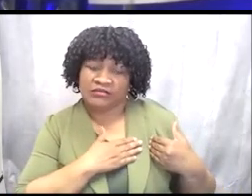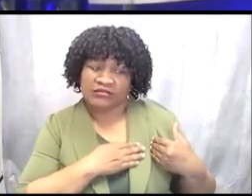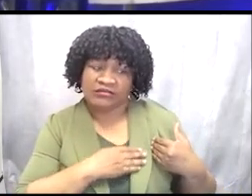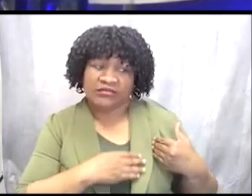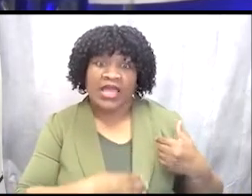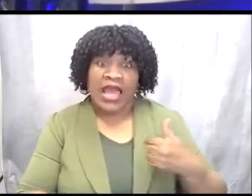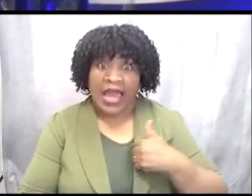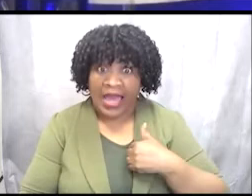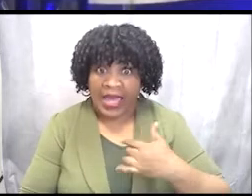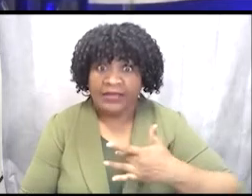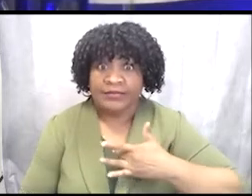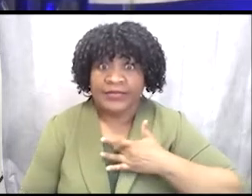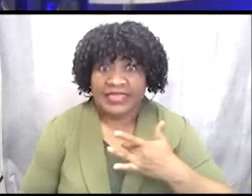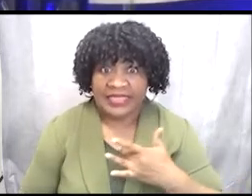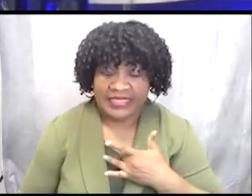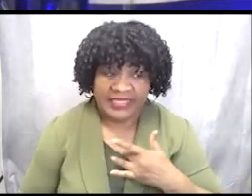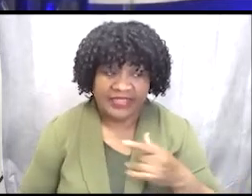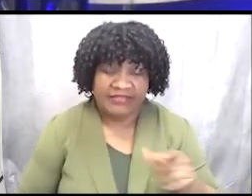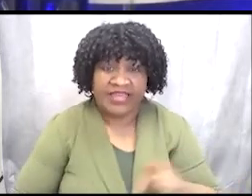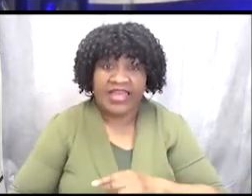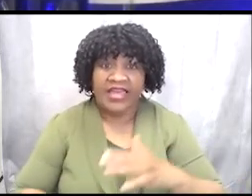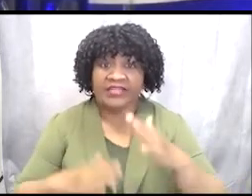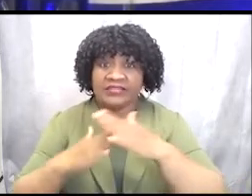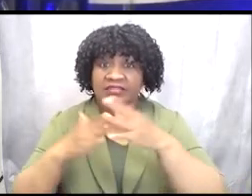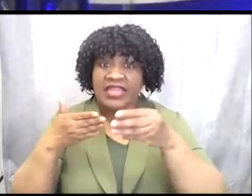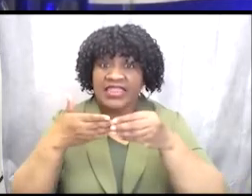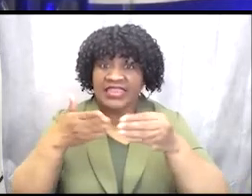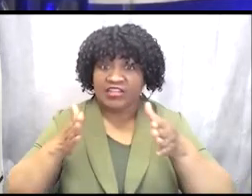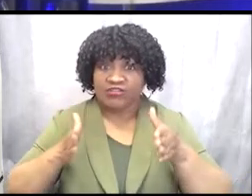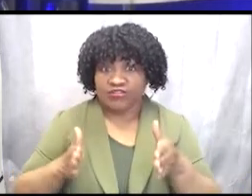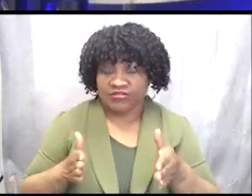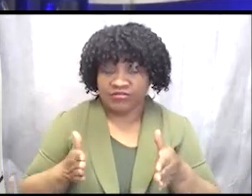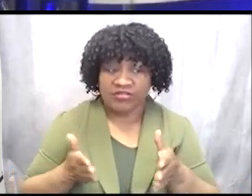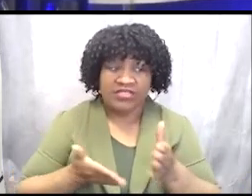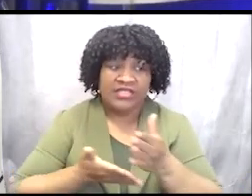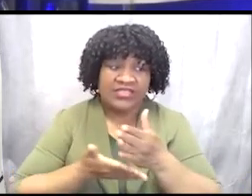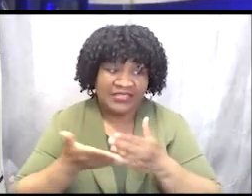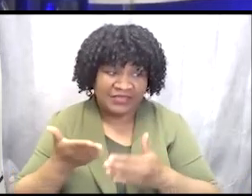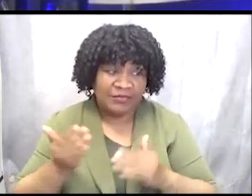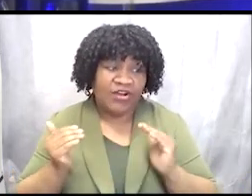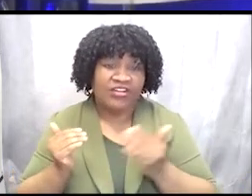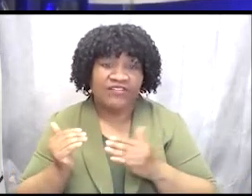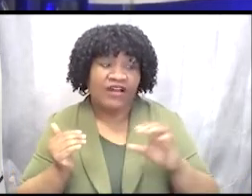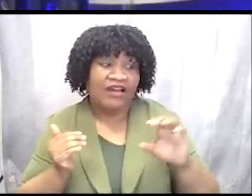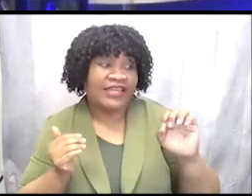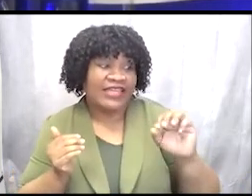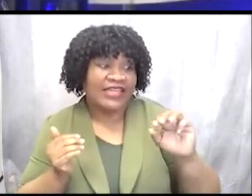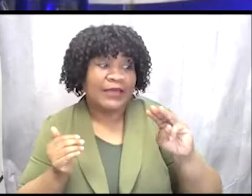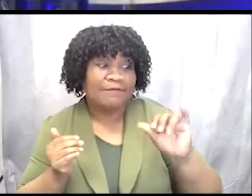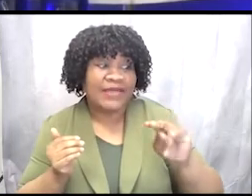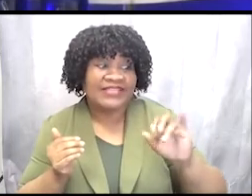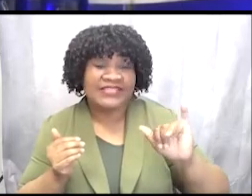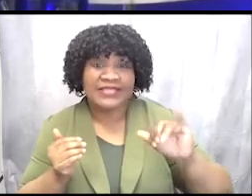I believe, as leaders, and this is part of the emancipatory leadership to not be silent.